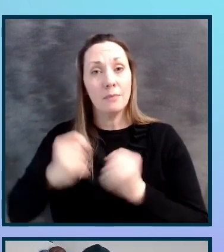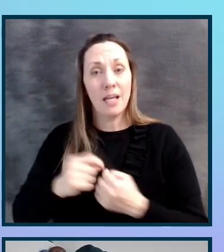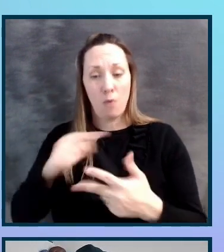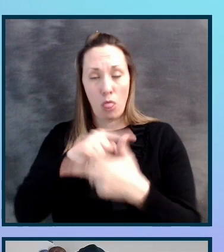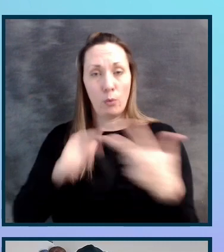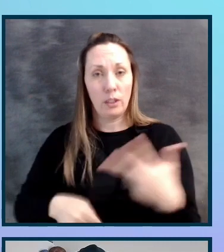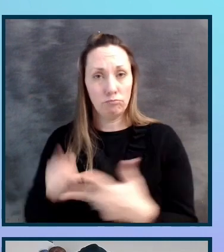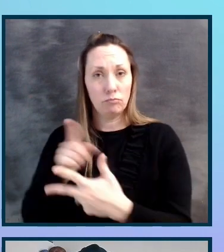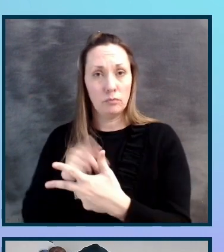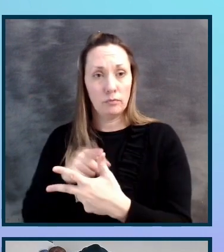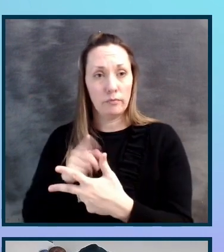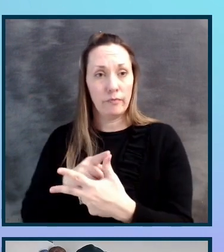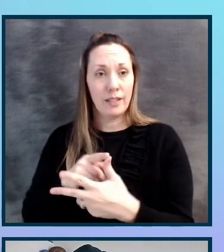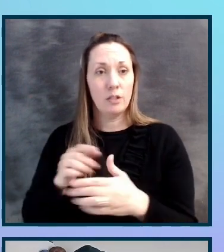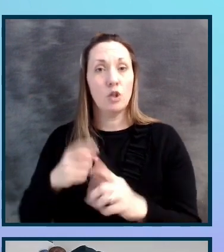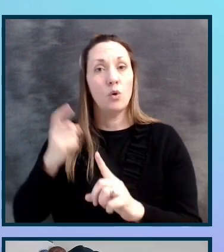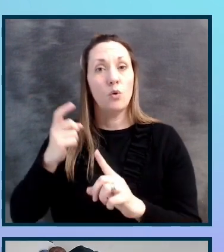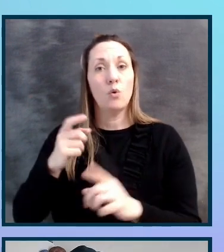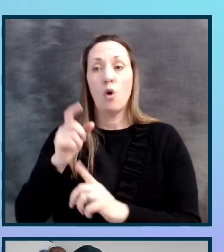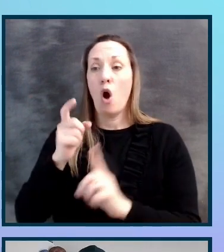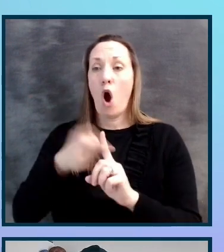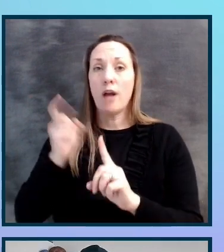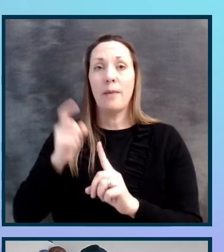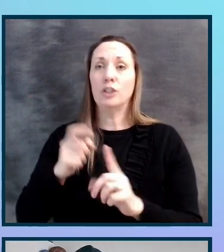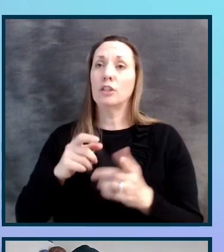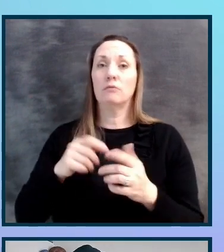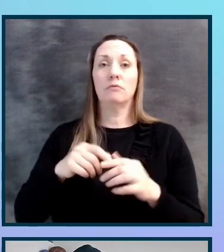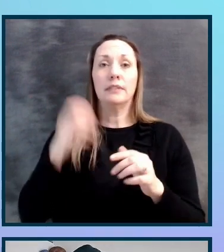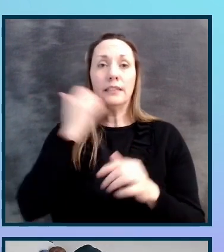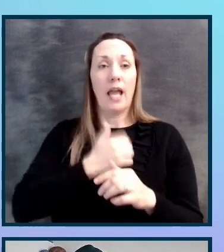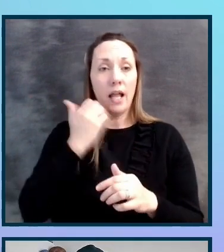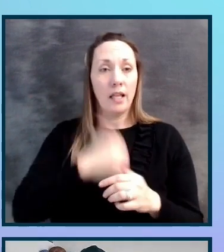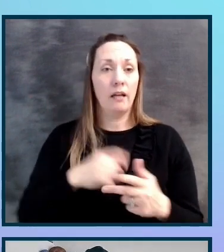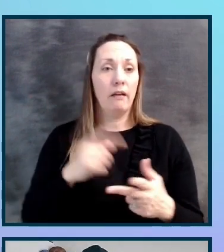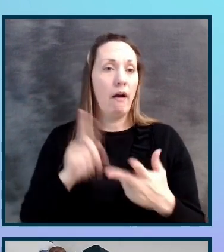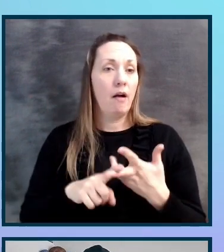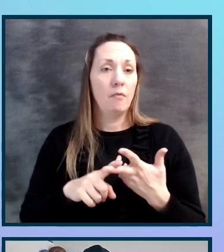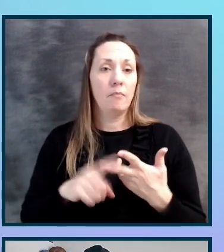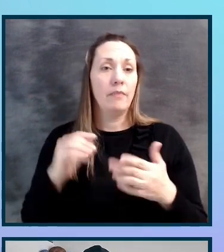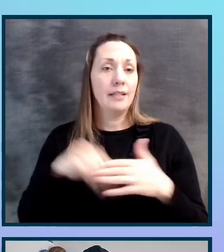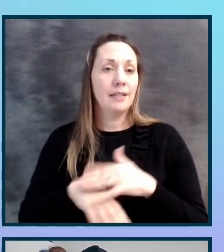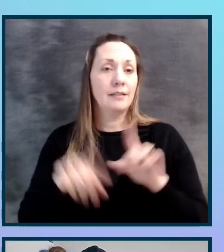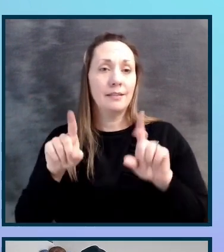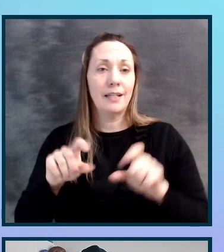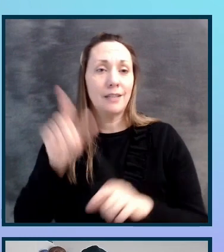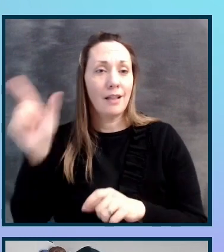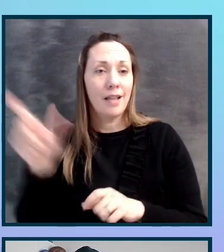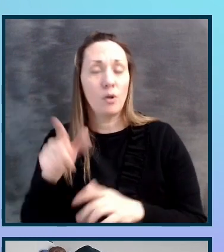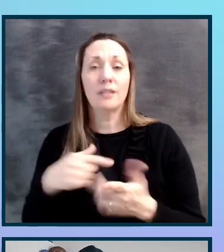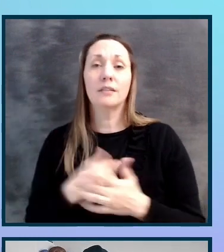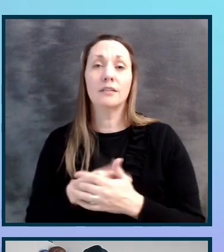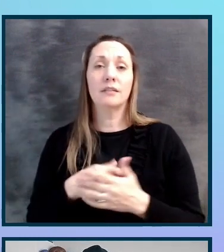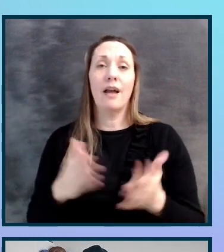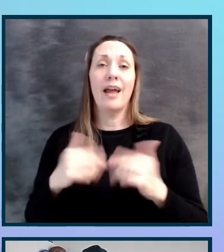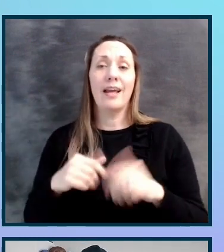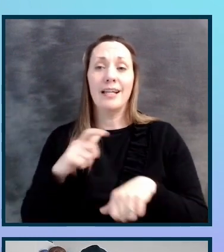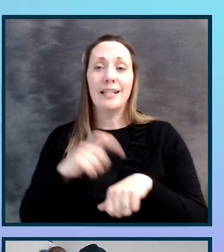First one, is use automation daily. So accessibility testing libraries, linting, a 10 minute a day challenge and test your content with keyboard.